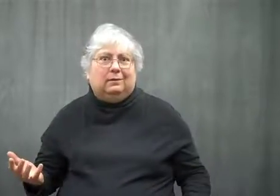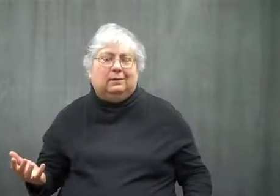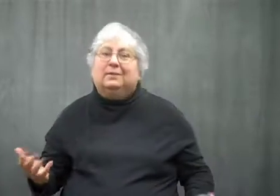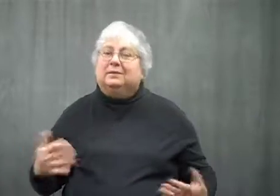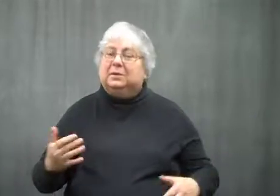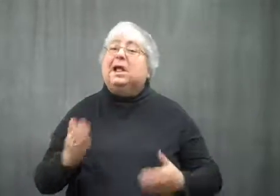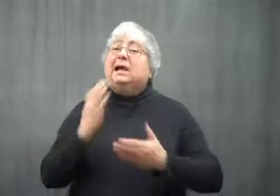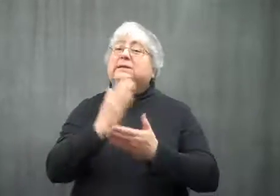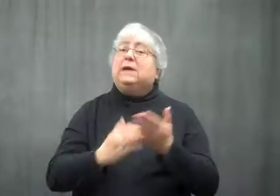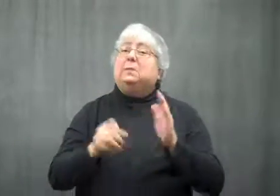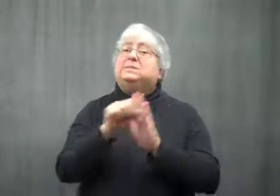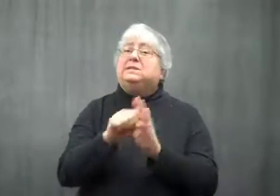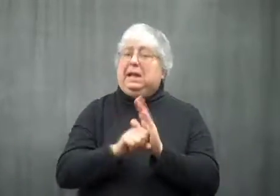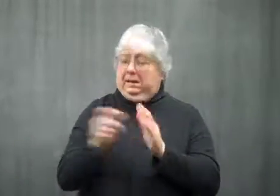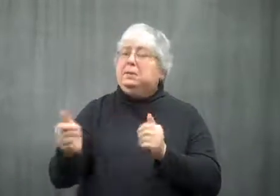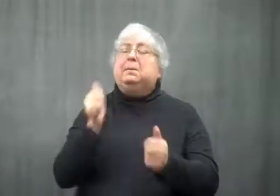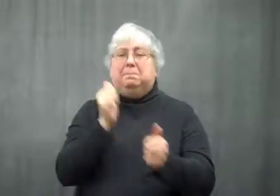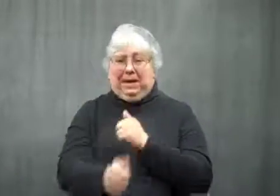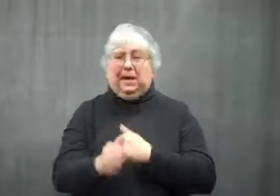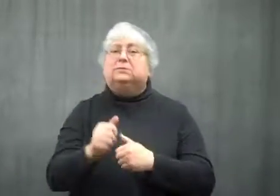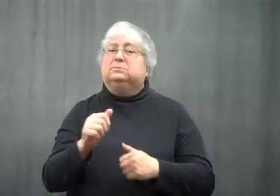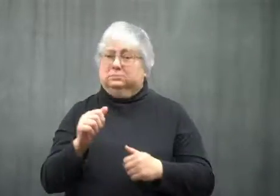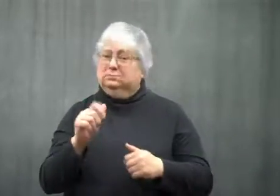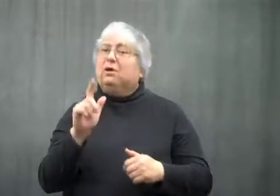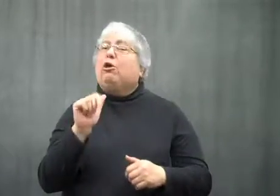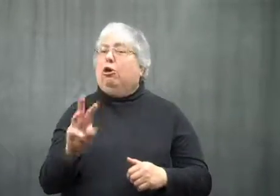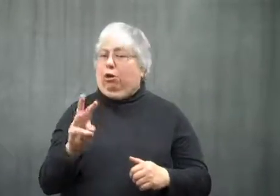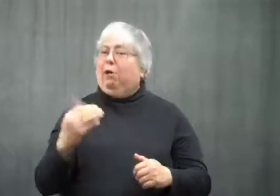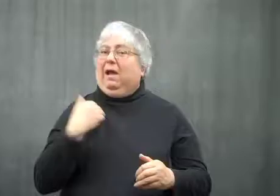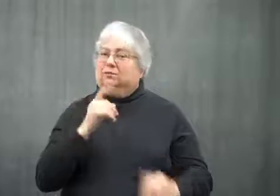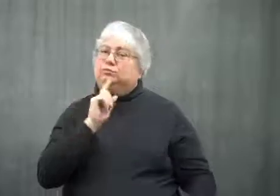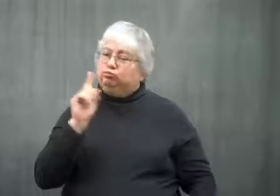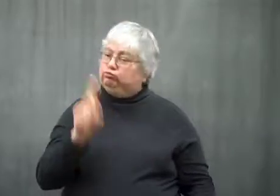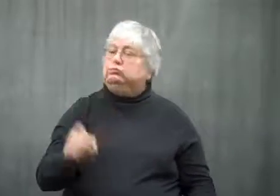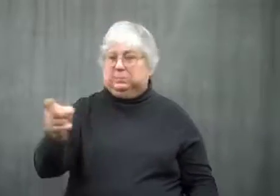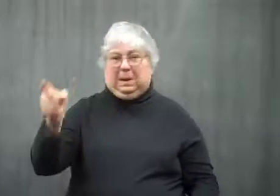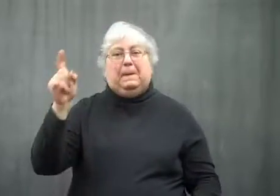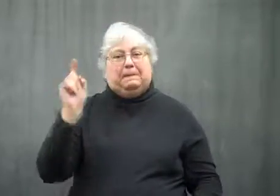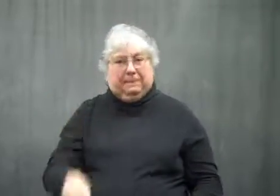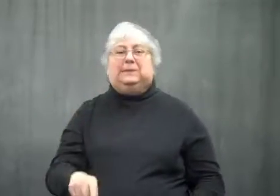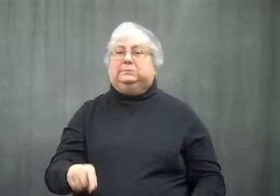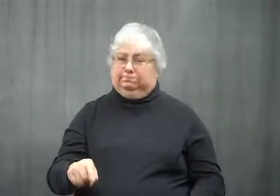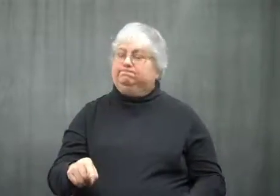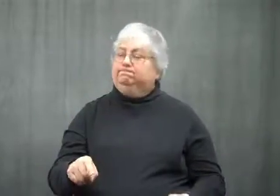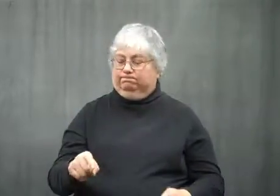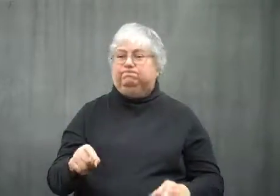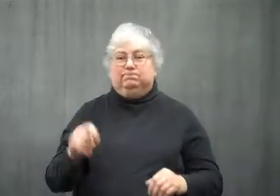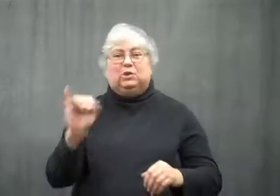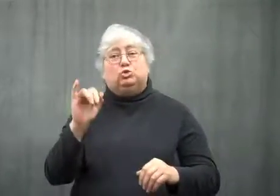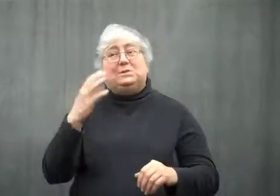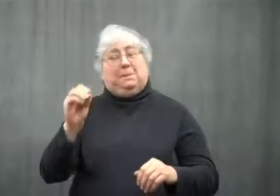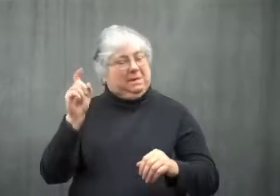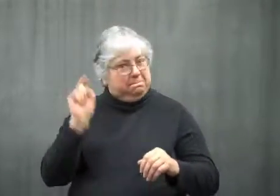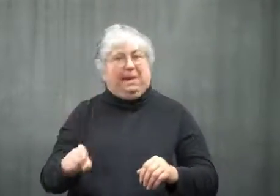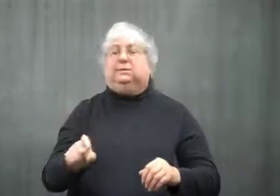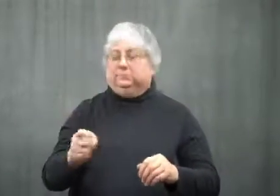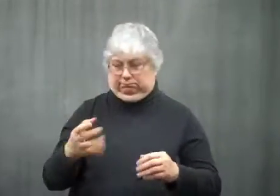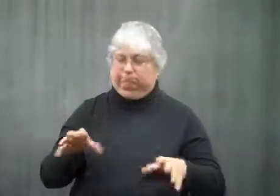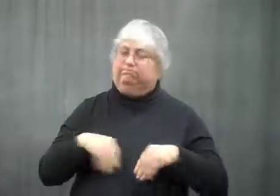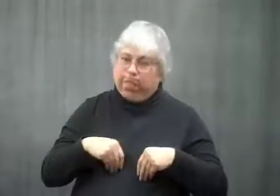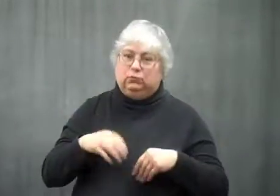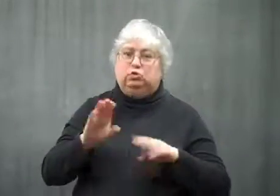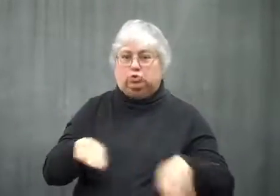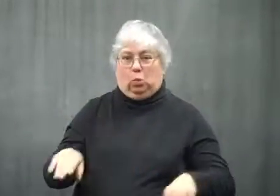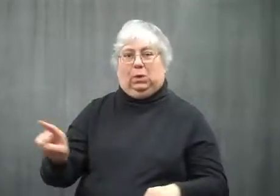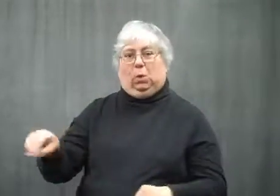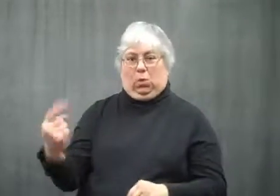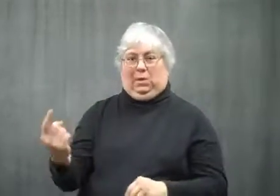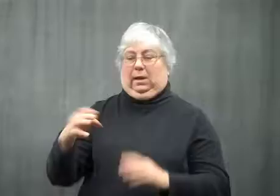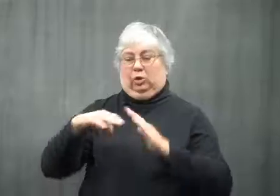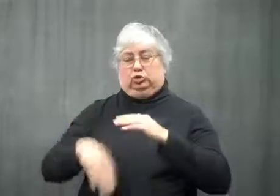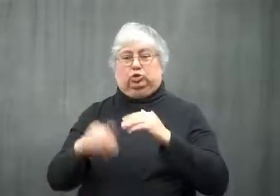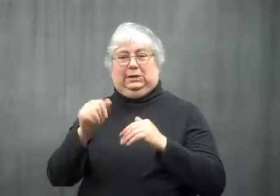Some states have passed laws requiring insurance companies to provide child-only policies.